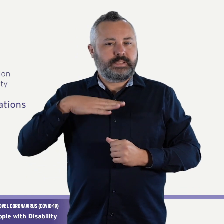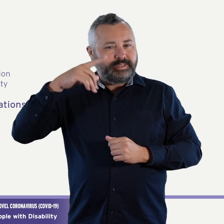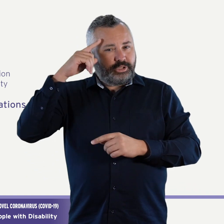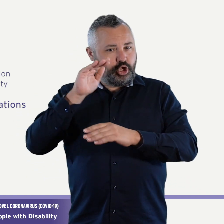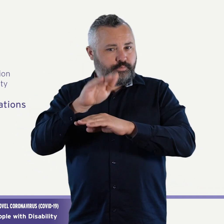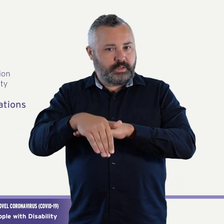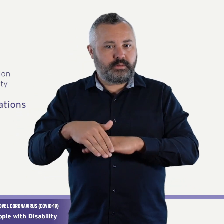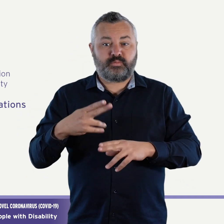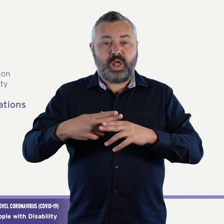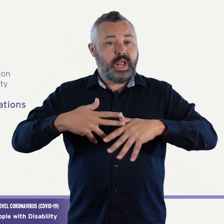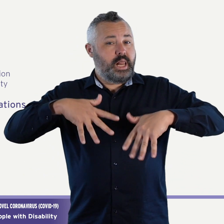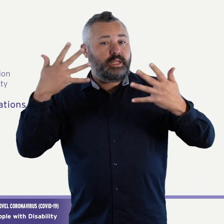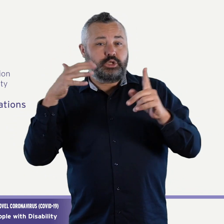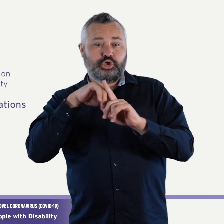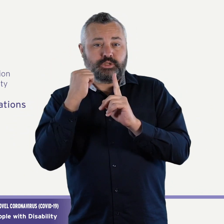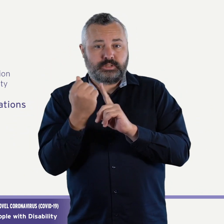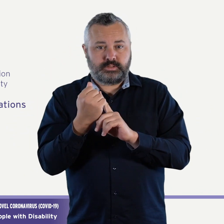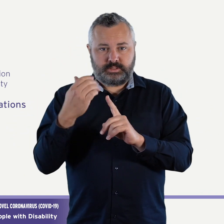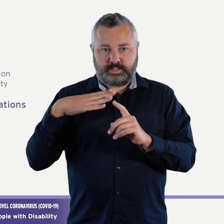We need to think of these: For all settings: